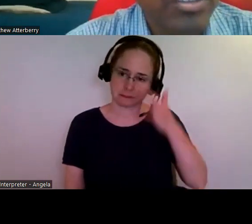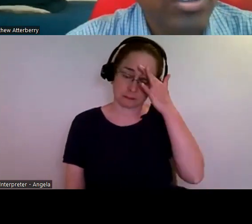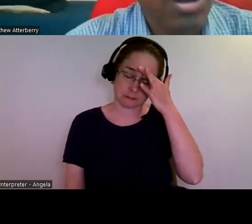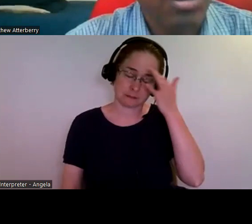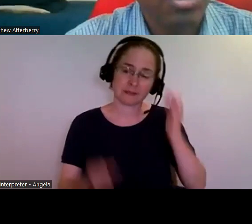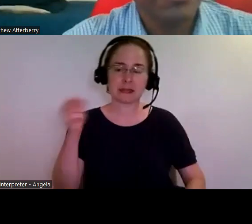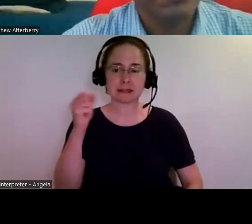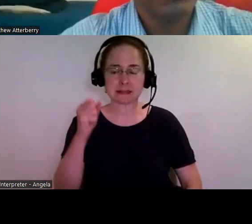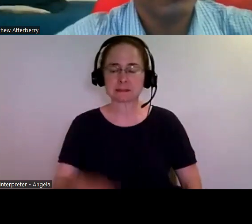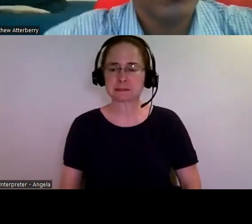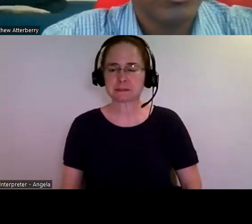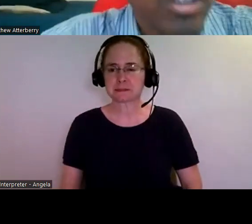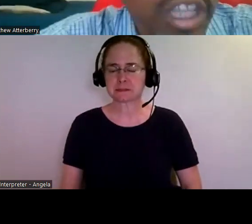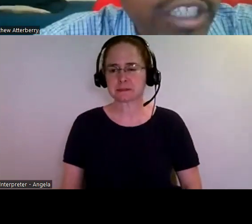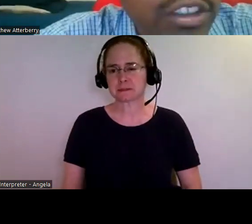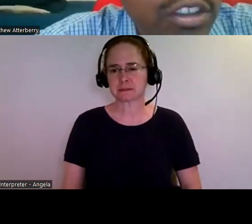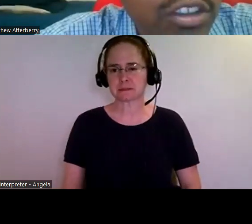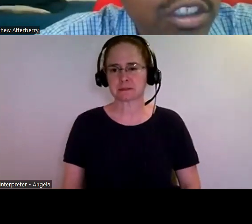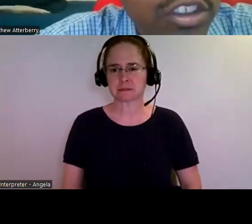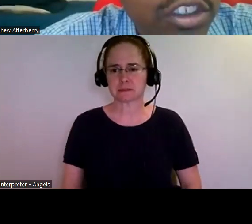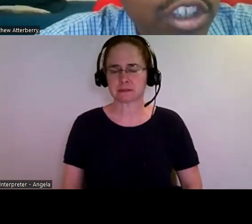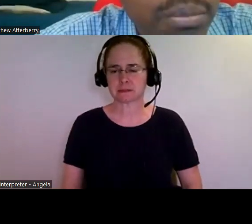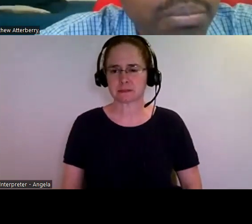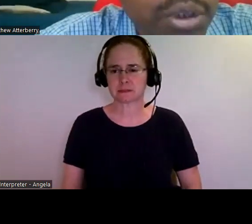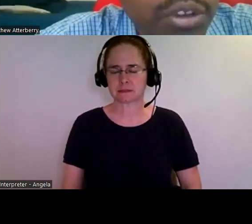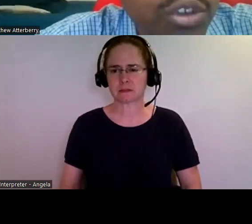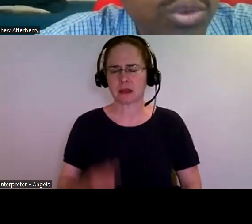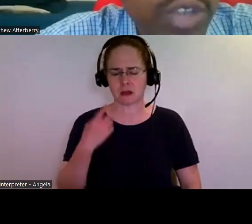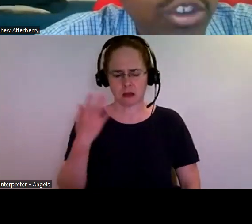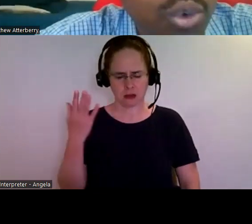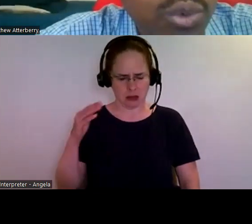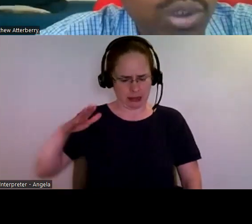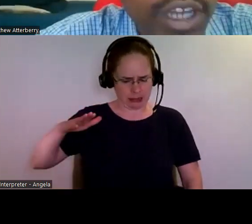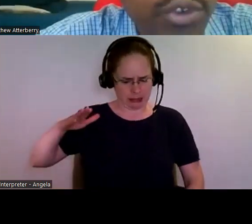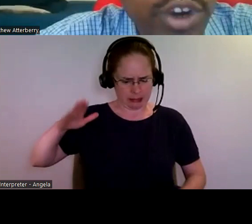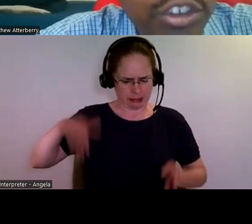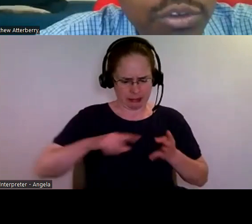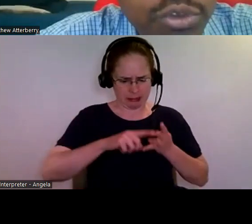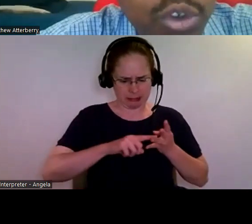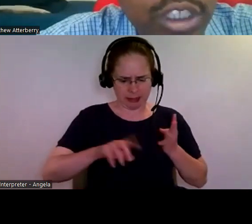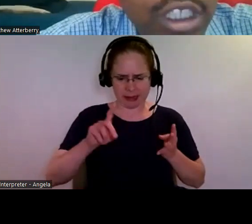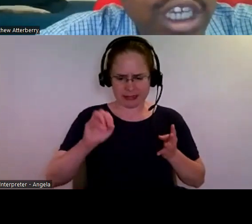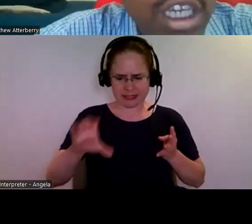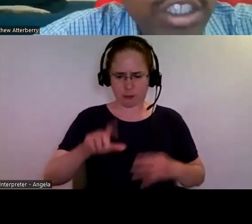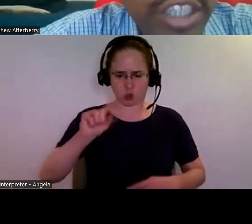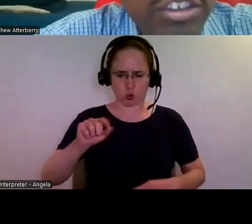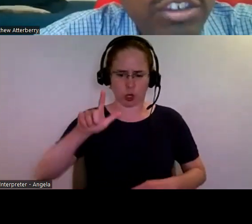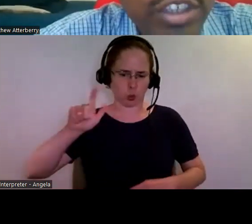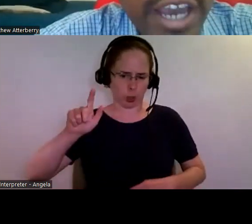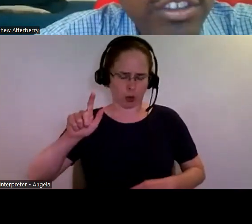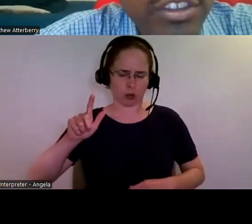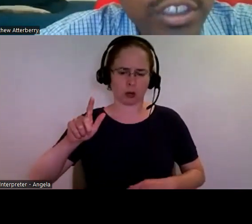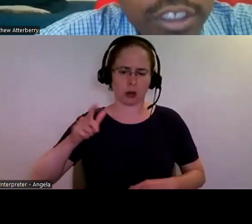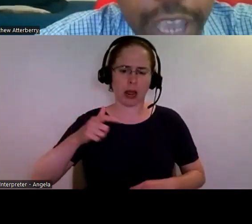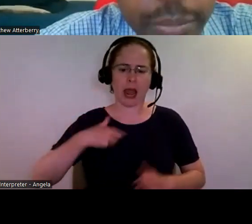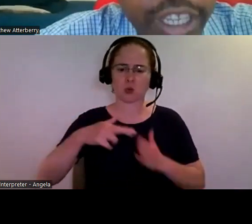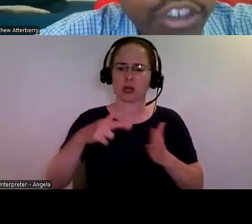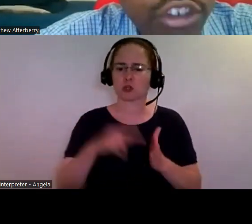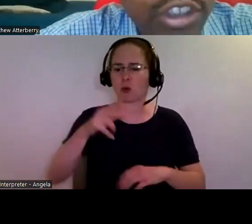(Matthew Atterberry) Yes, late December 2021, I registered for the National Counselors Examination